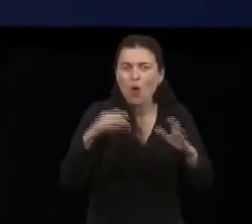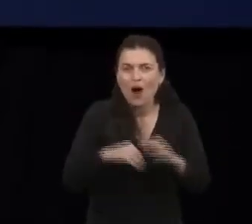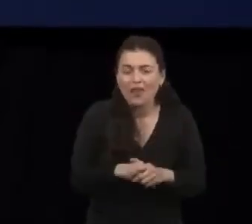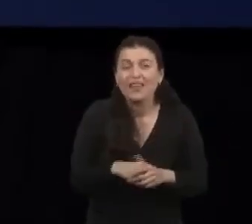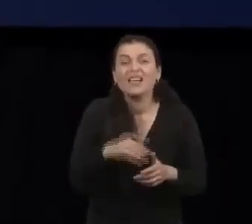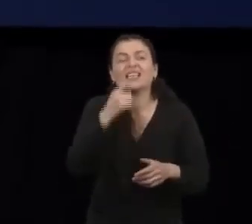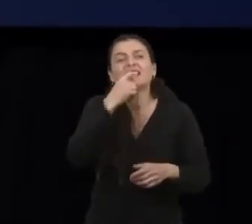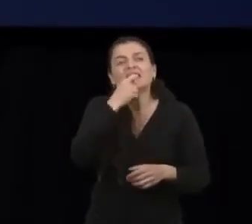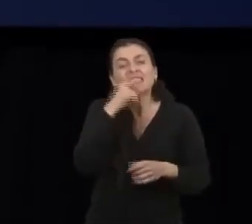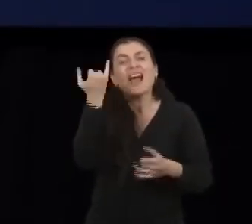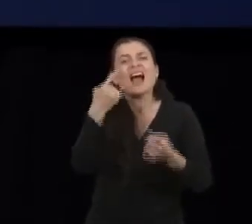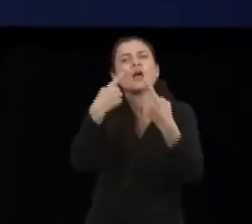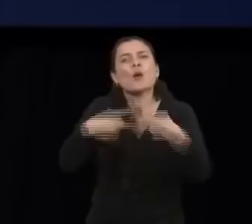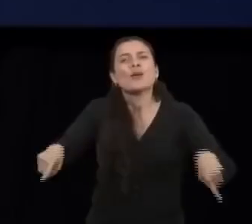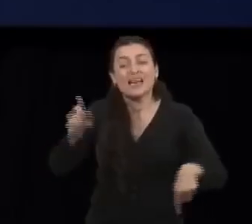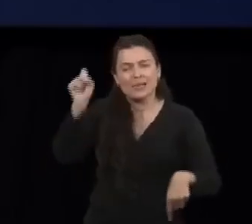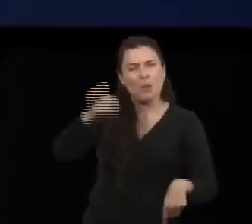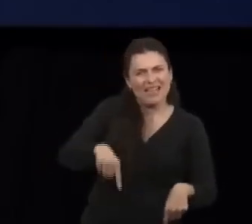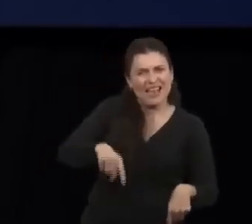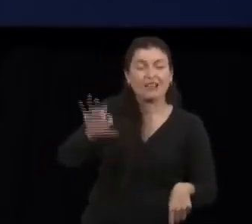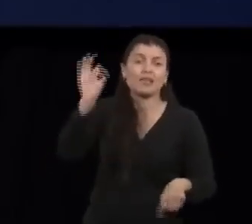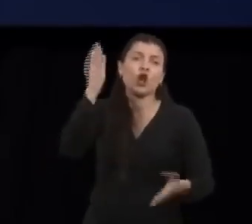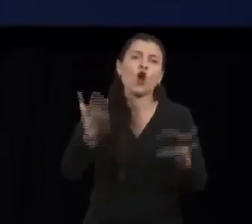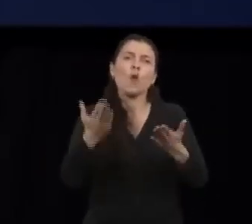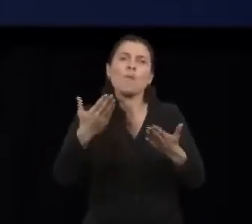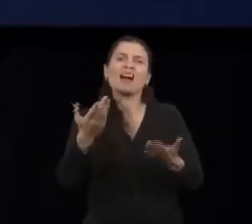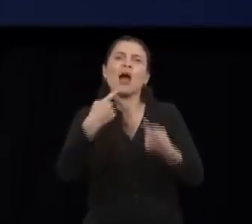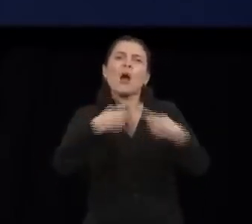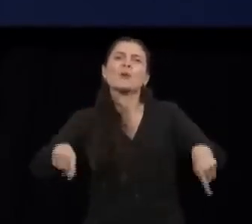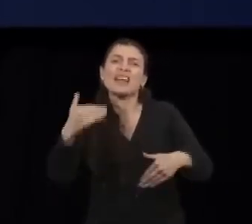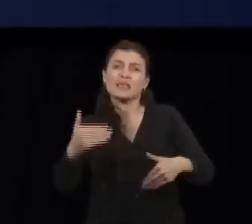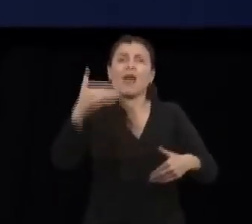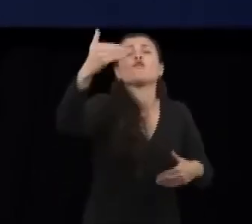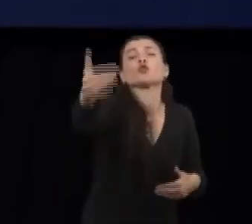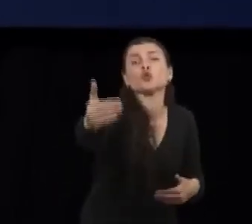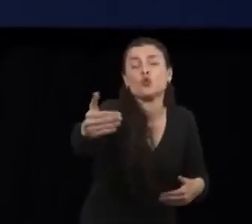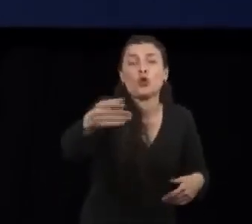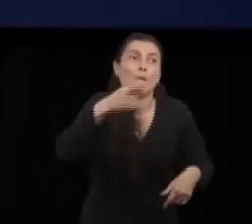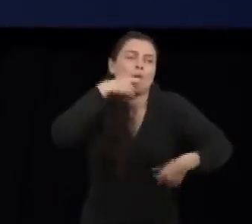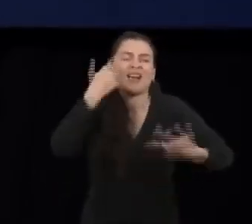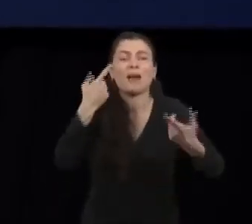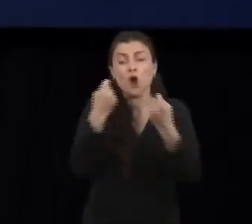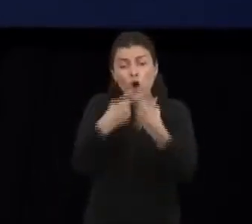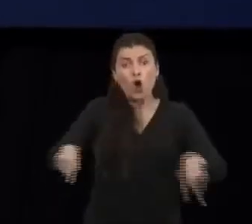and future goods, if the price of the present goods rises,